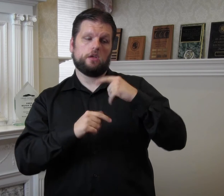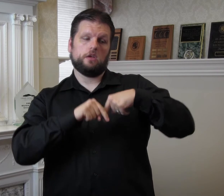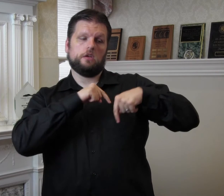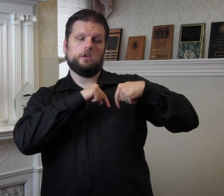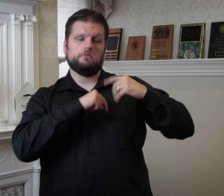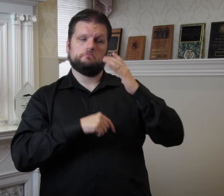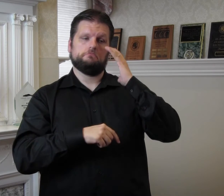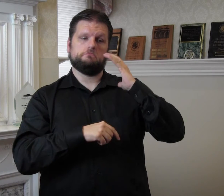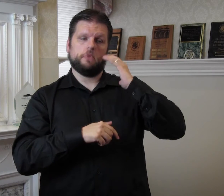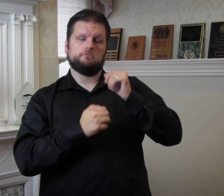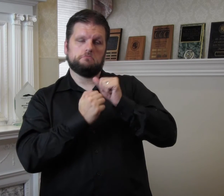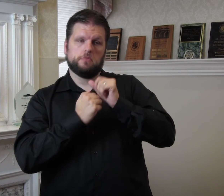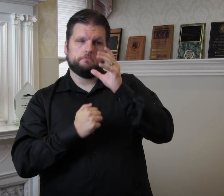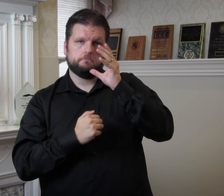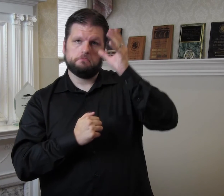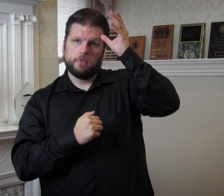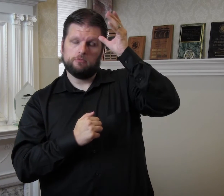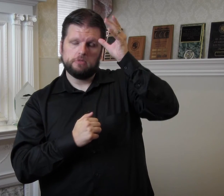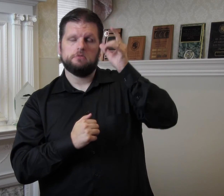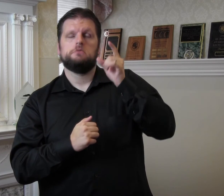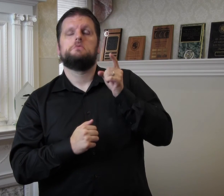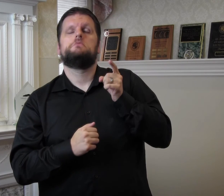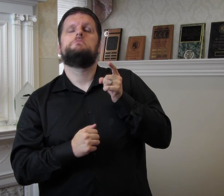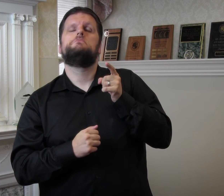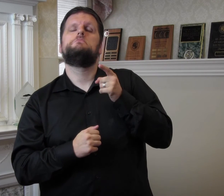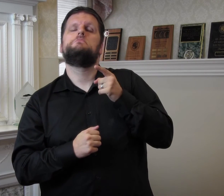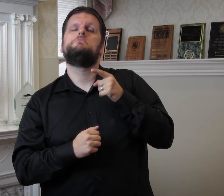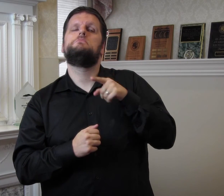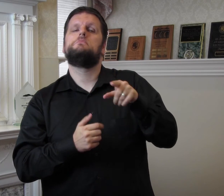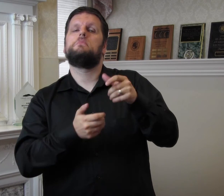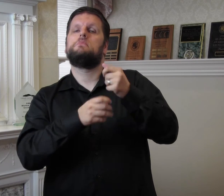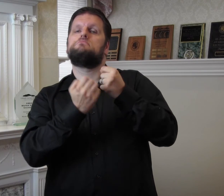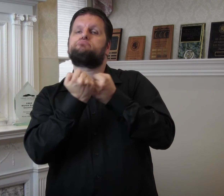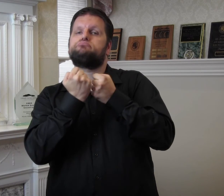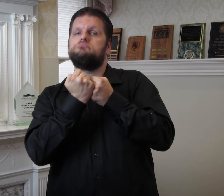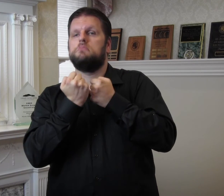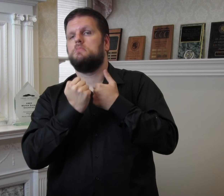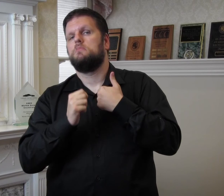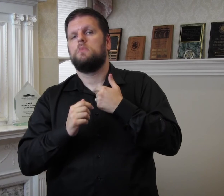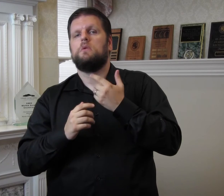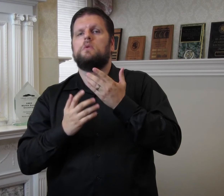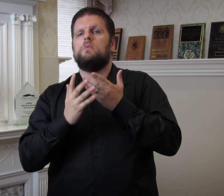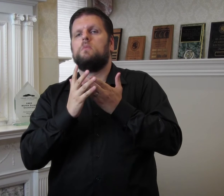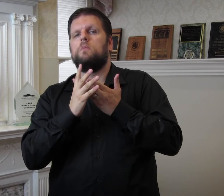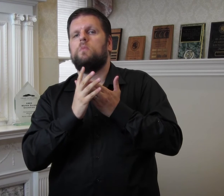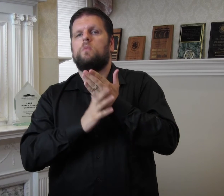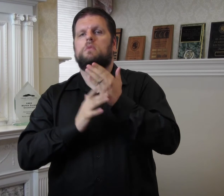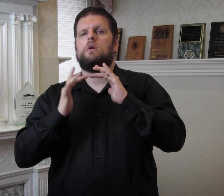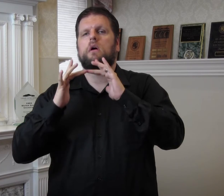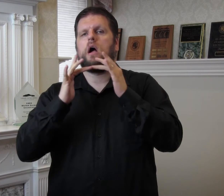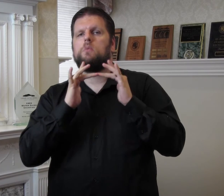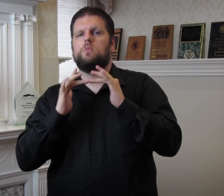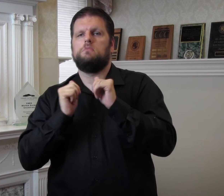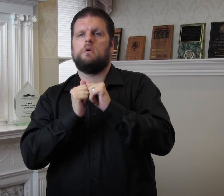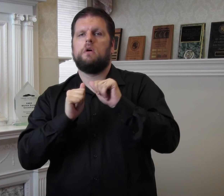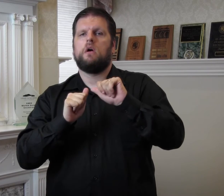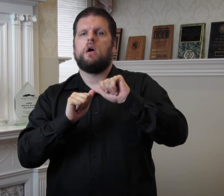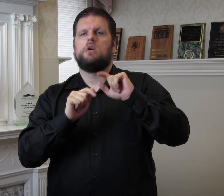Going back to my parents, they receive support